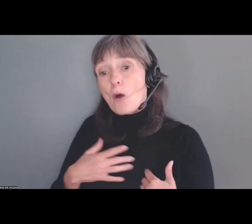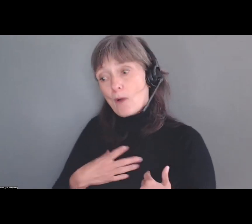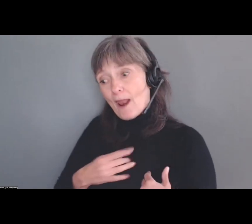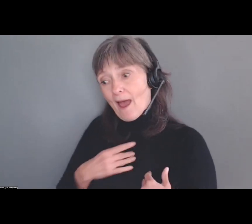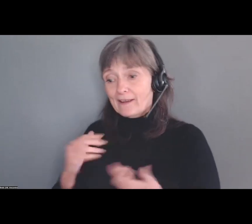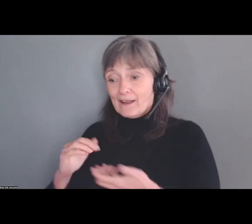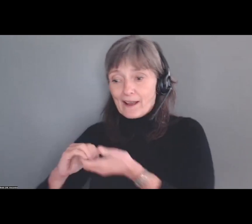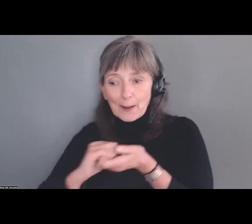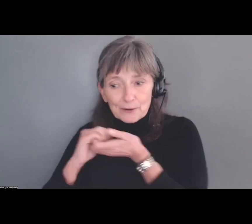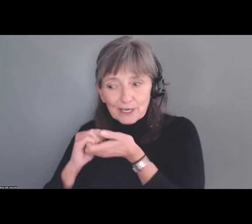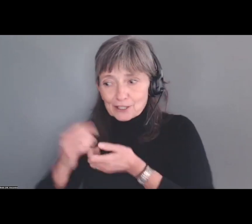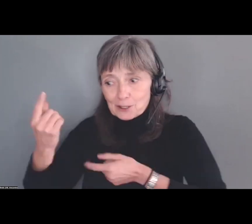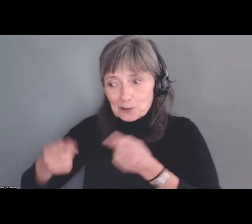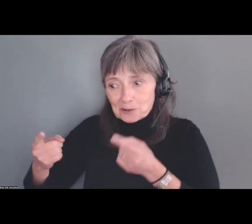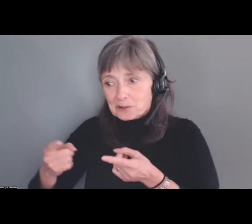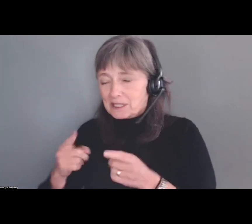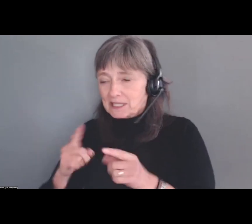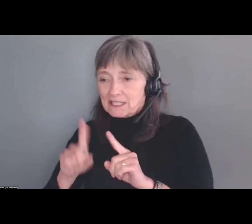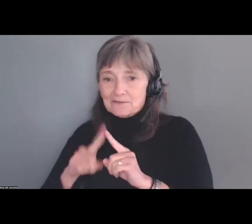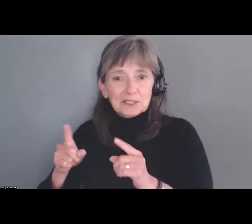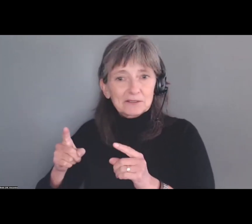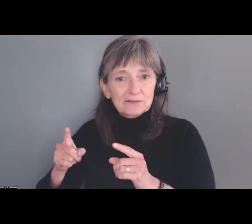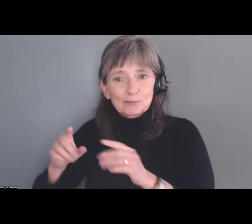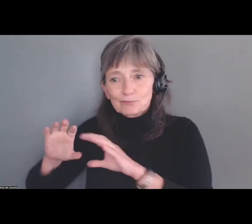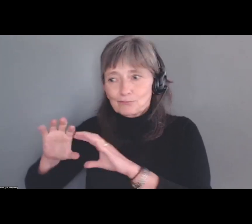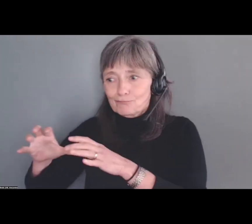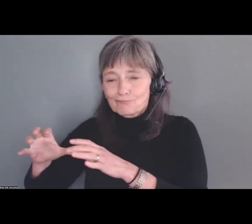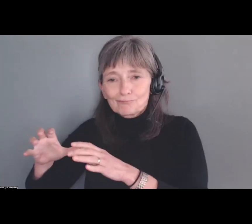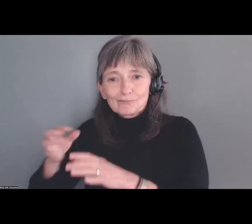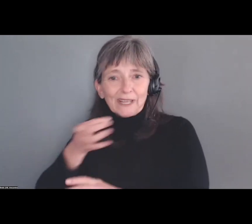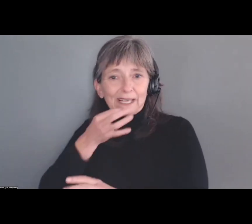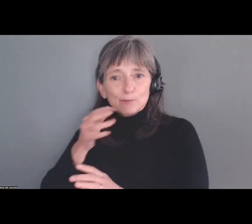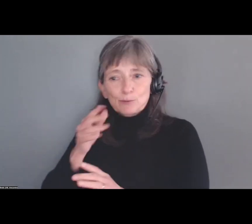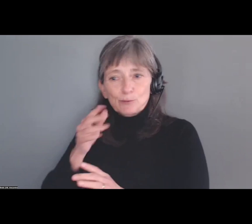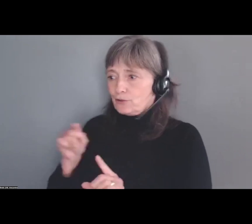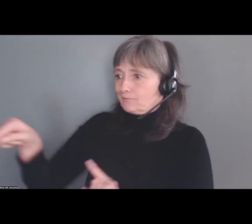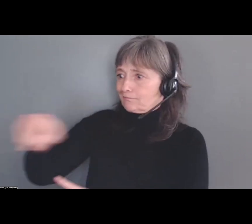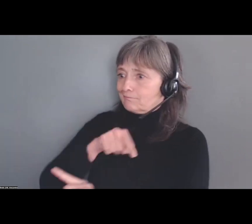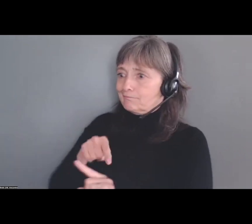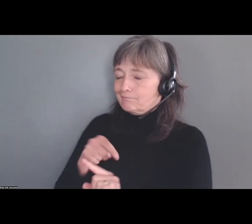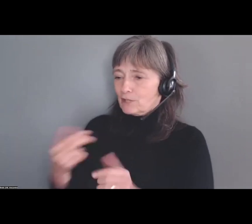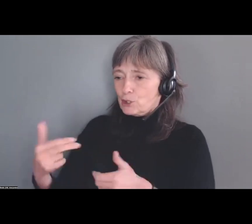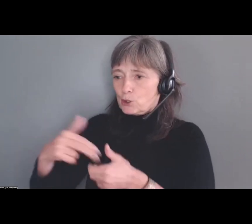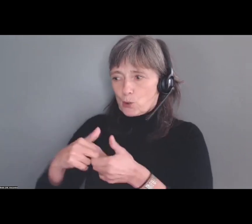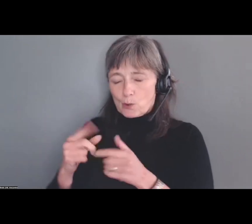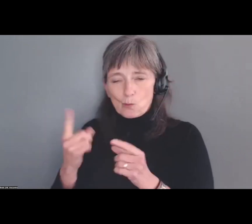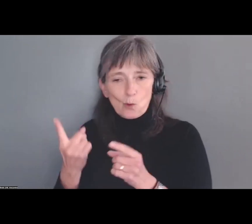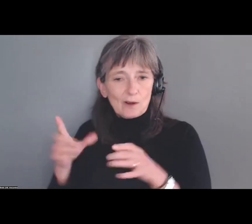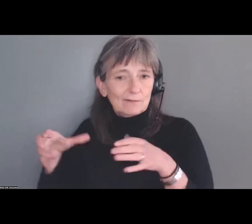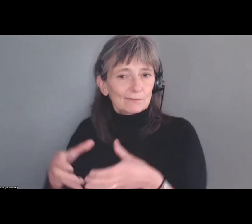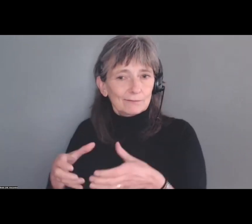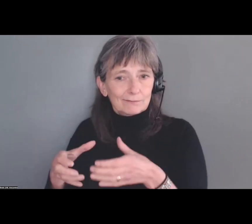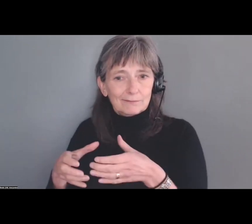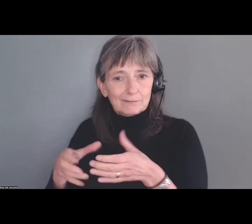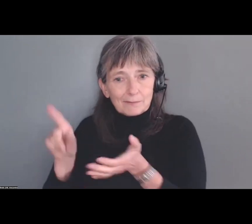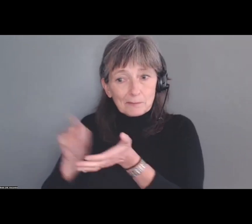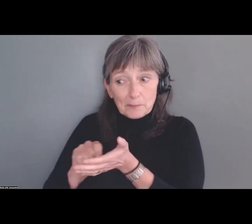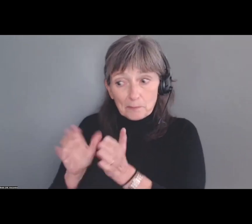maybe it's a very interdisciplinary field or maybe it's something that there's very